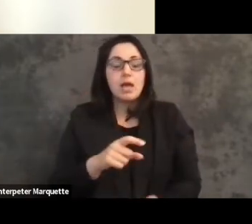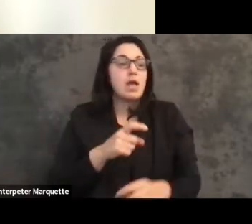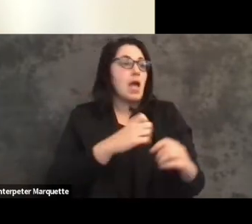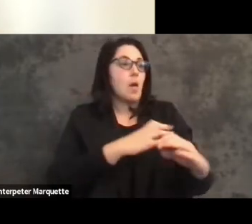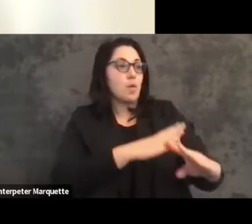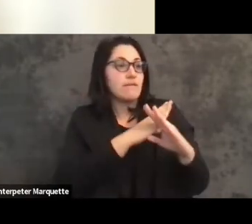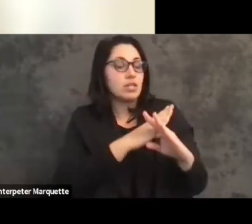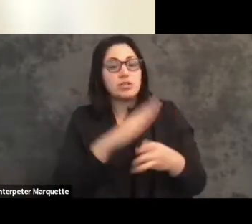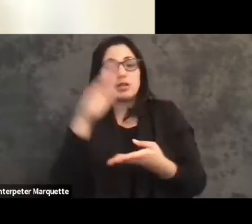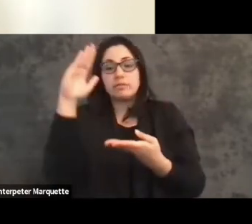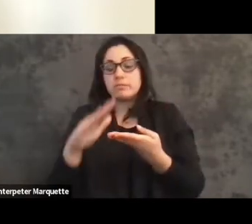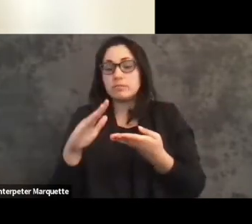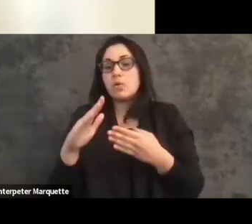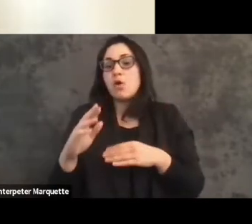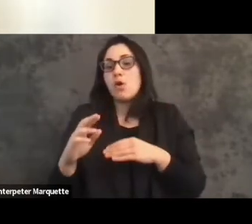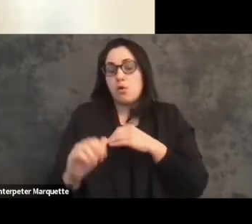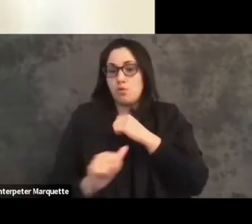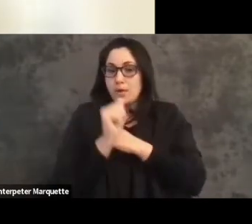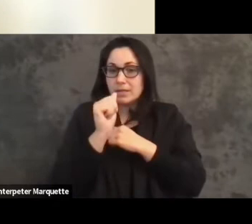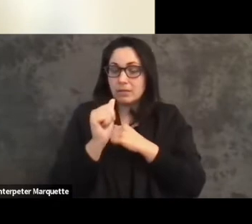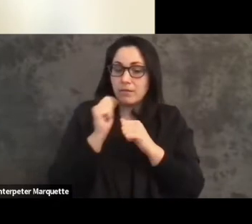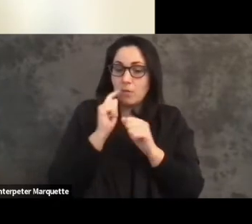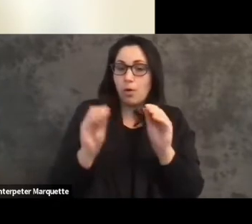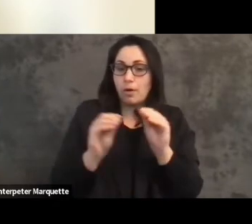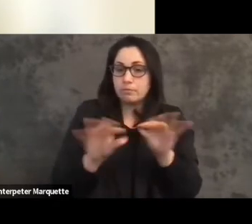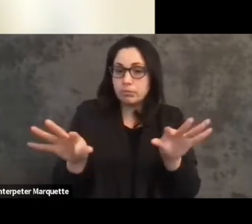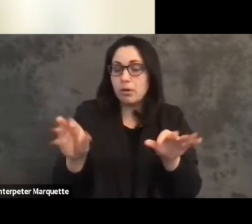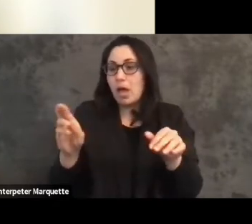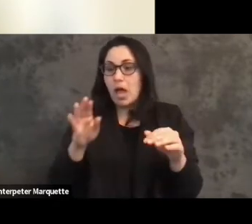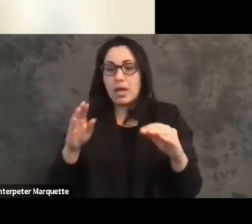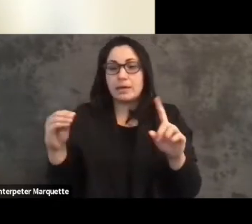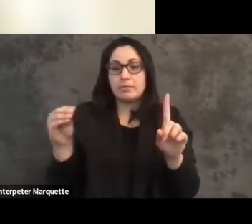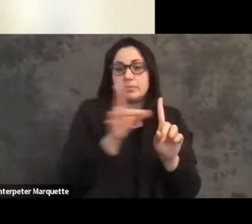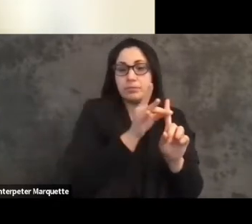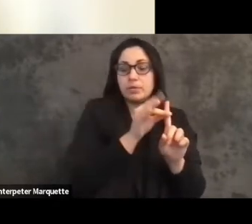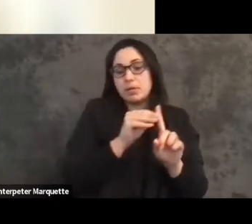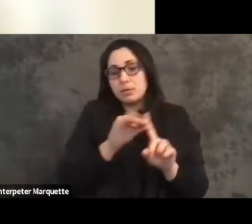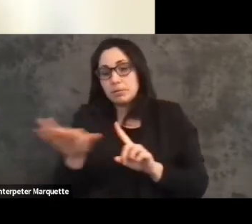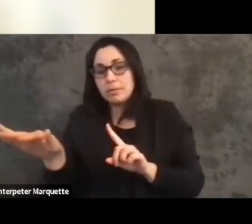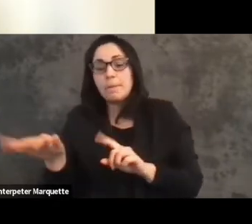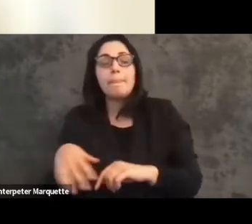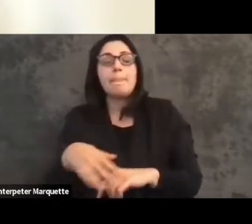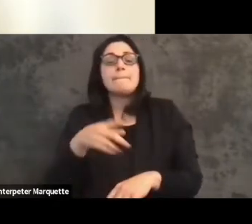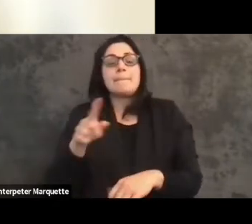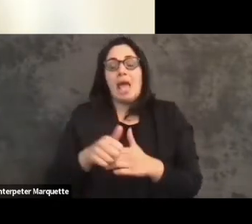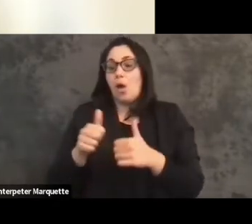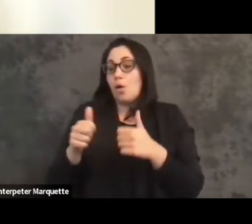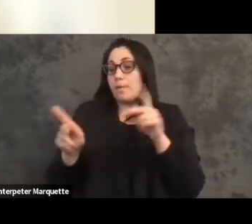reality of an infectious virus. We are learning to manage prevention, and to lower risk of